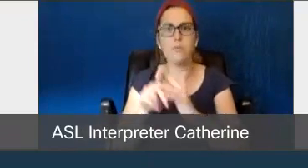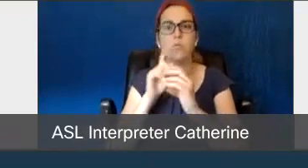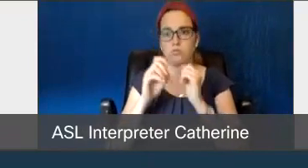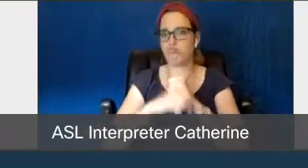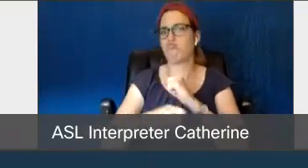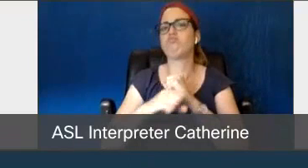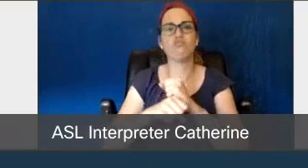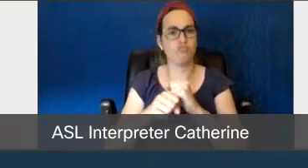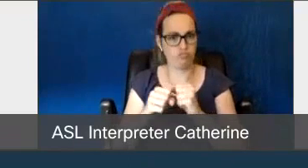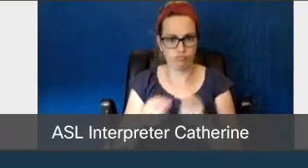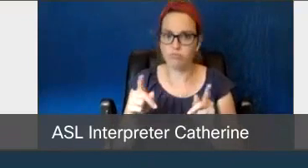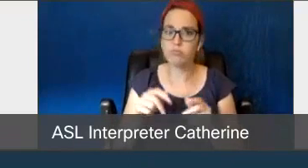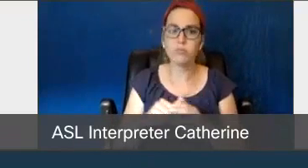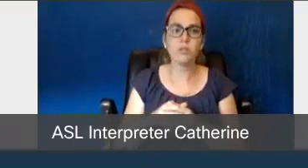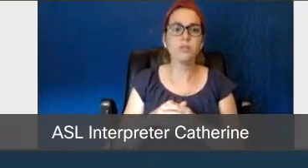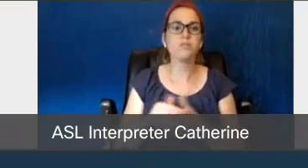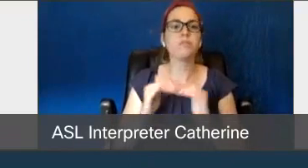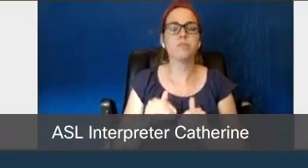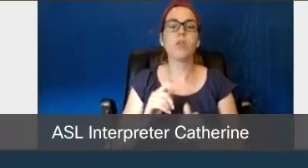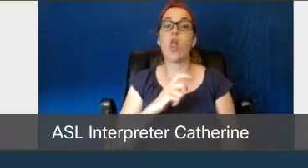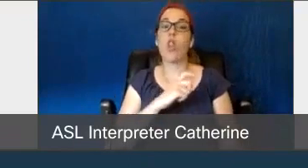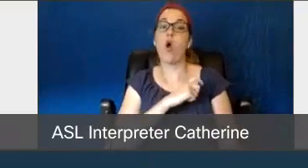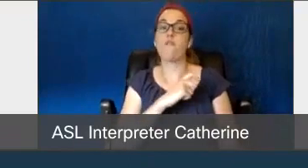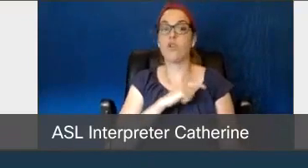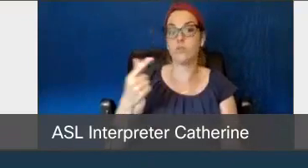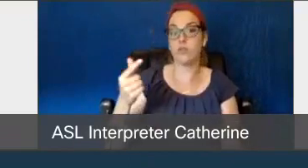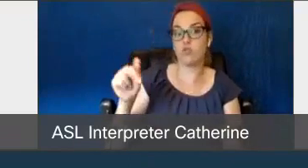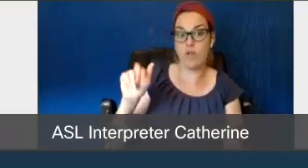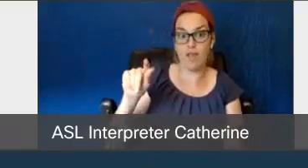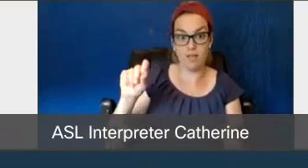Law enforcement, there's law enforcement grants that are out there repeatedly when you collaborate